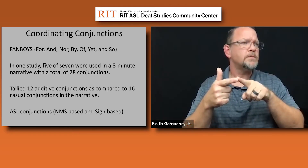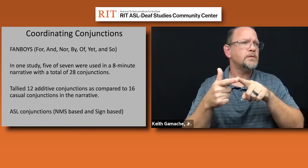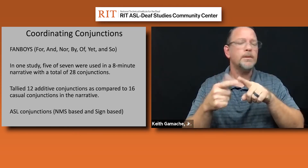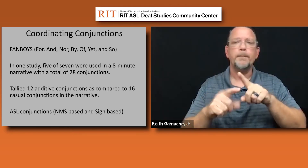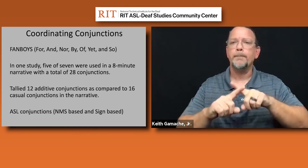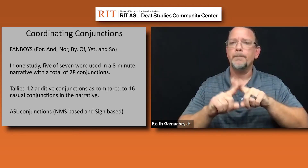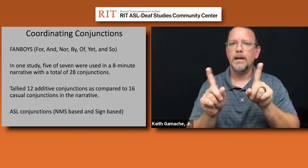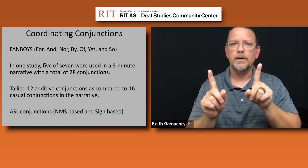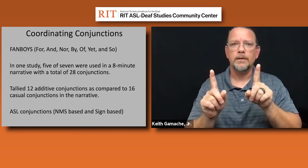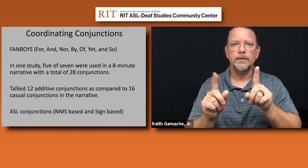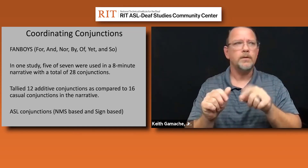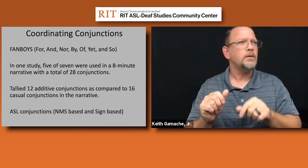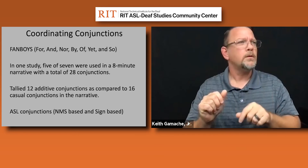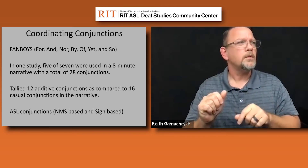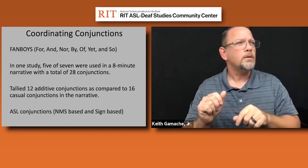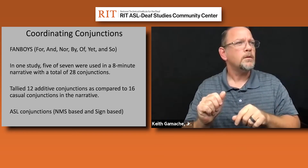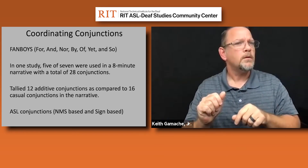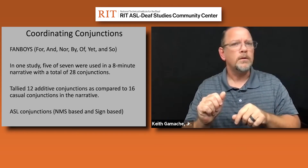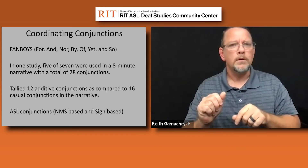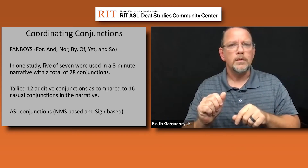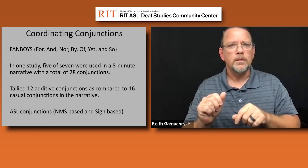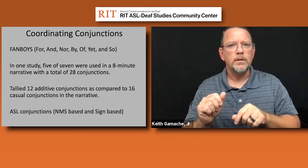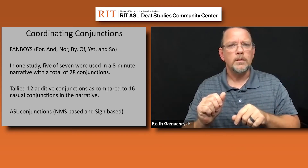Second was "but."